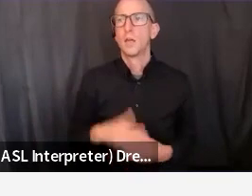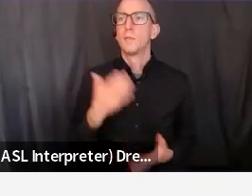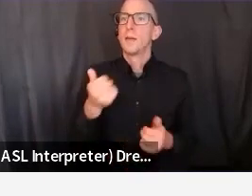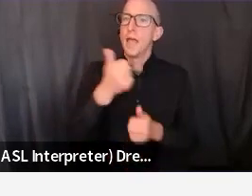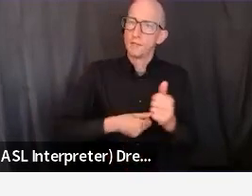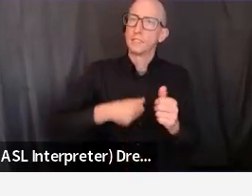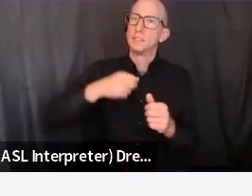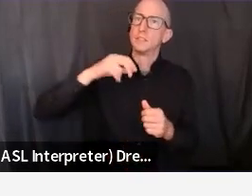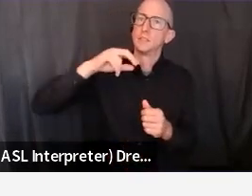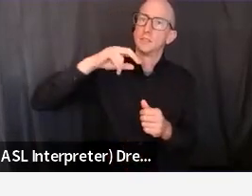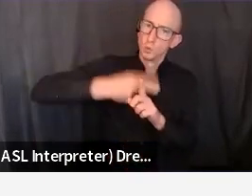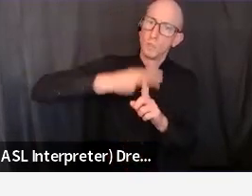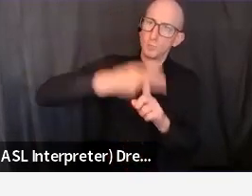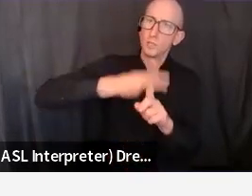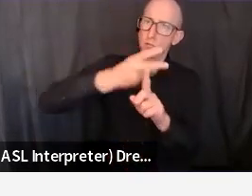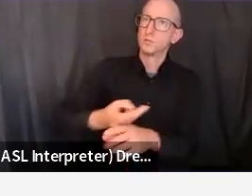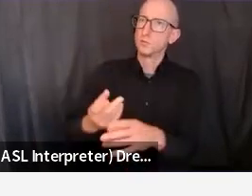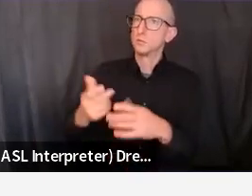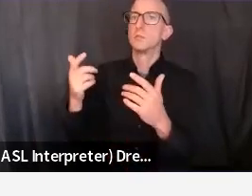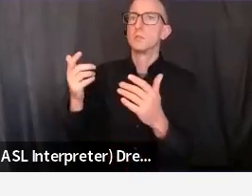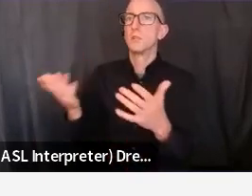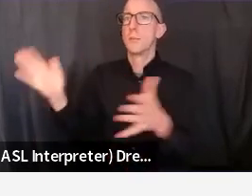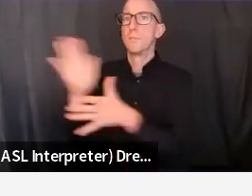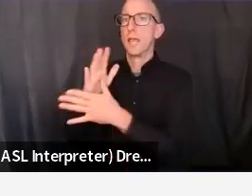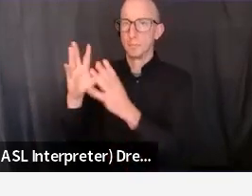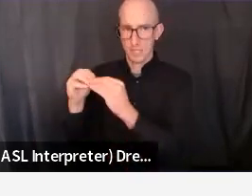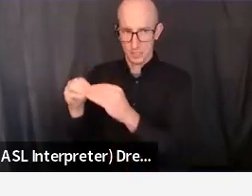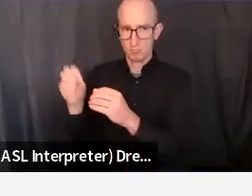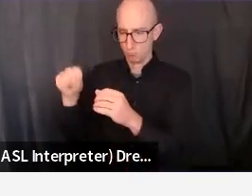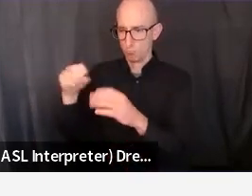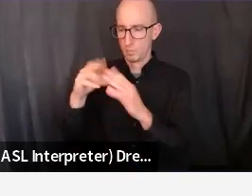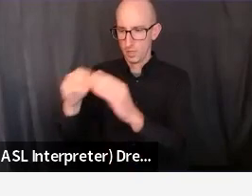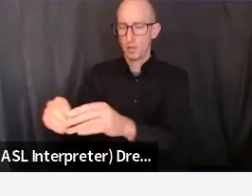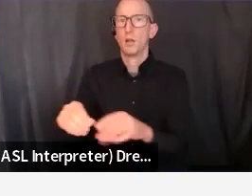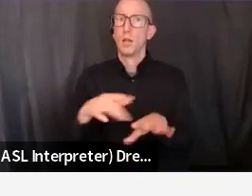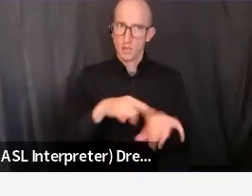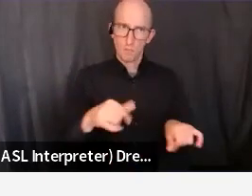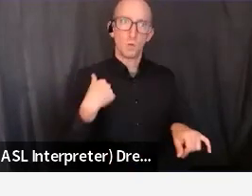large-scale. So 2 to 5 hundred million dollars per grant, maybe two to five of those size grants.